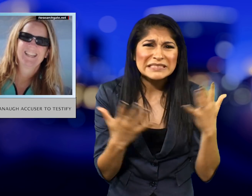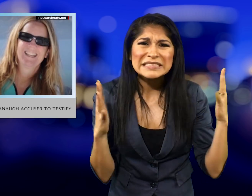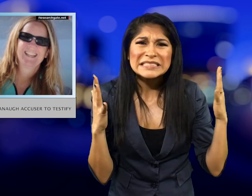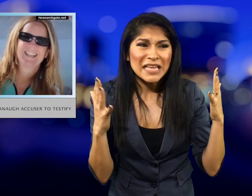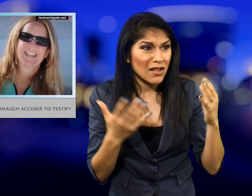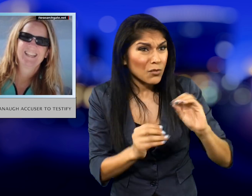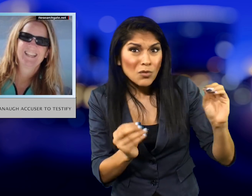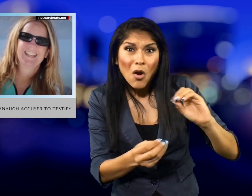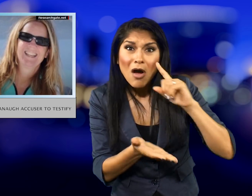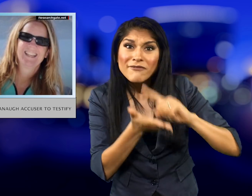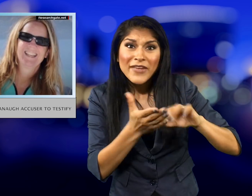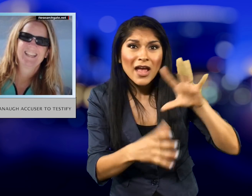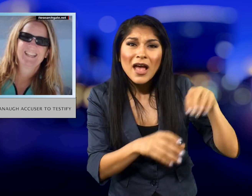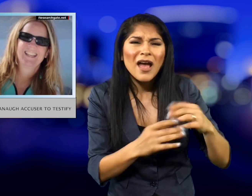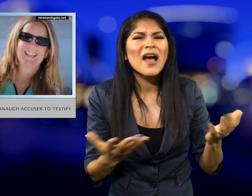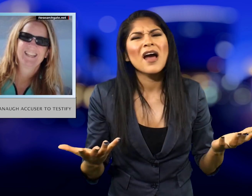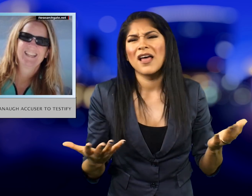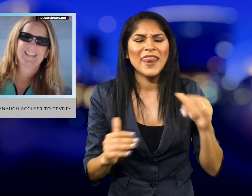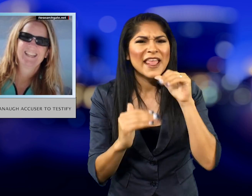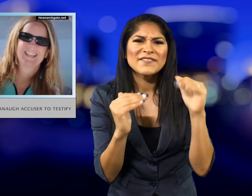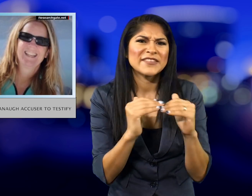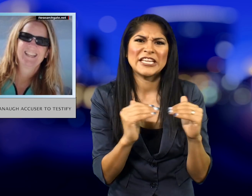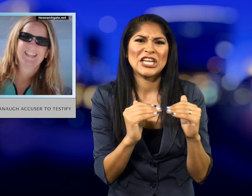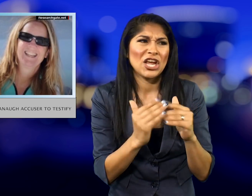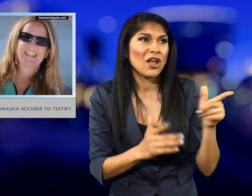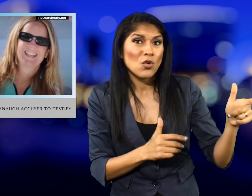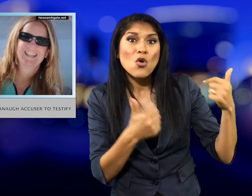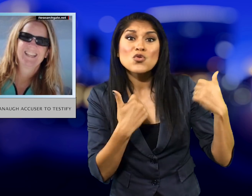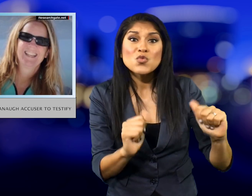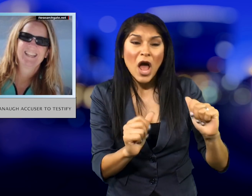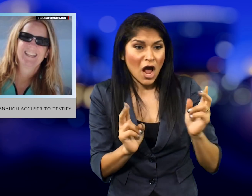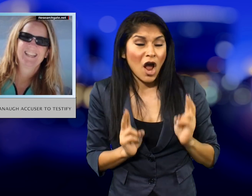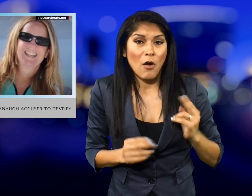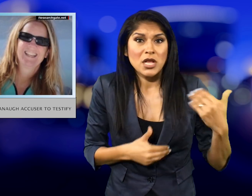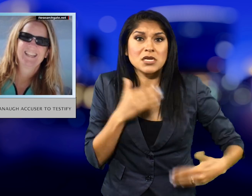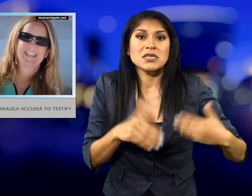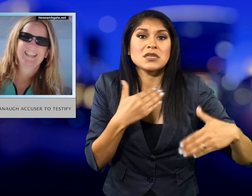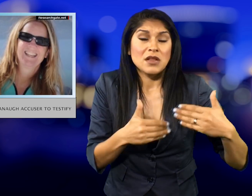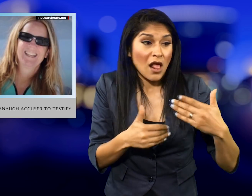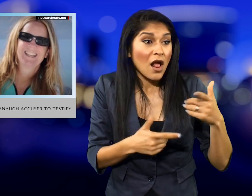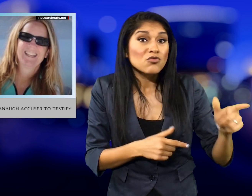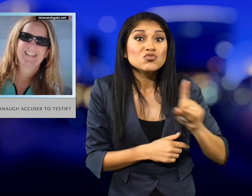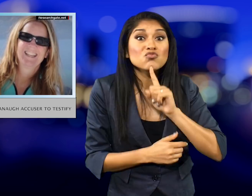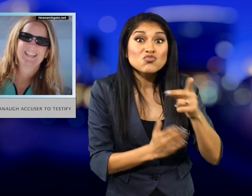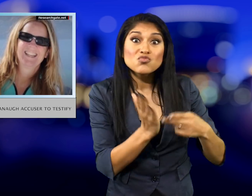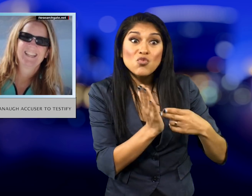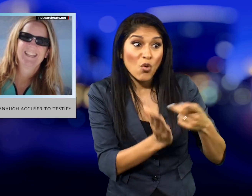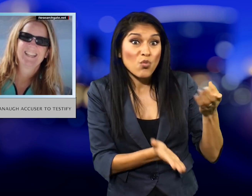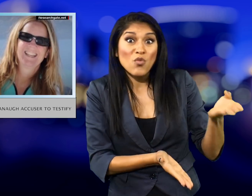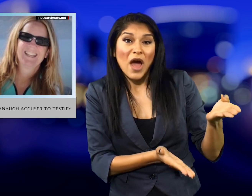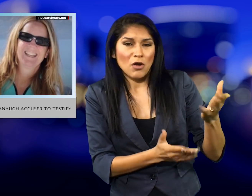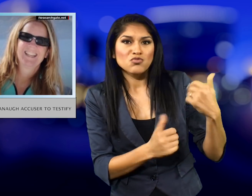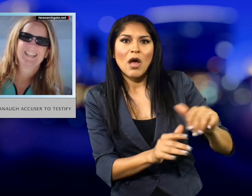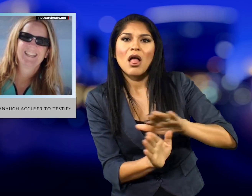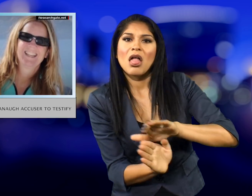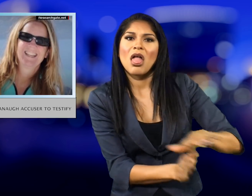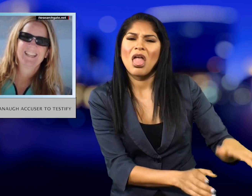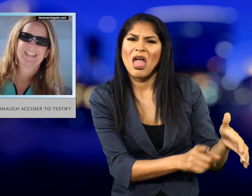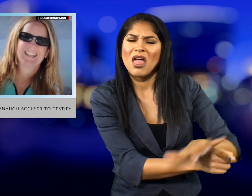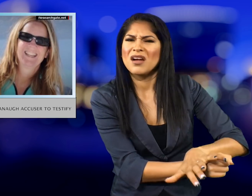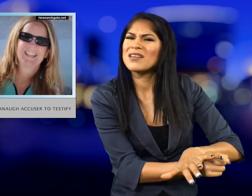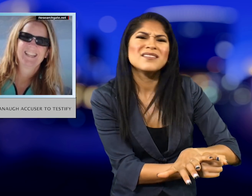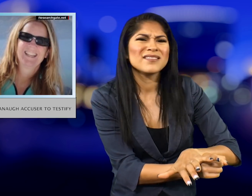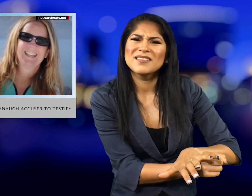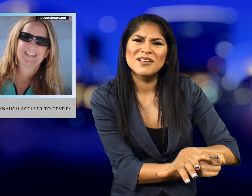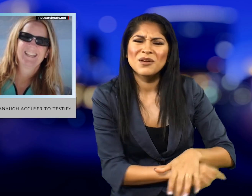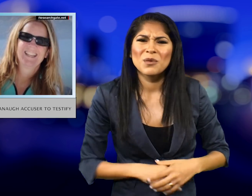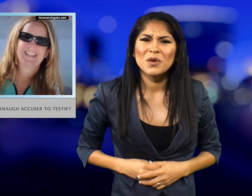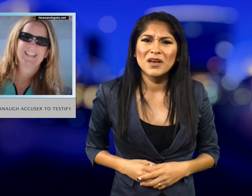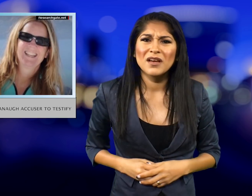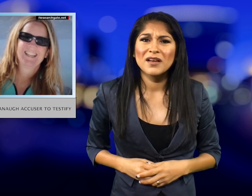Ford's attorneys responded by saying: "The committee's stated plan to move forward with